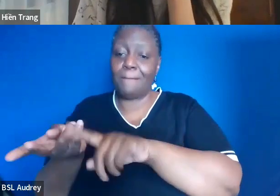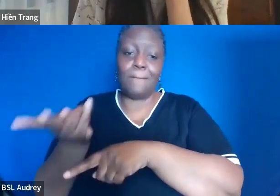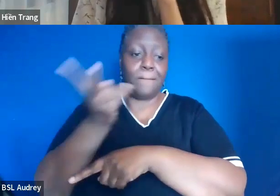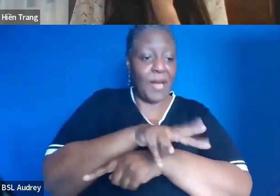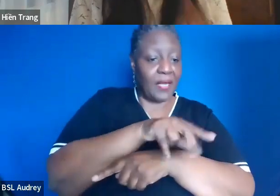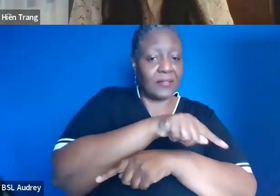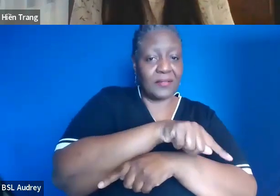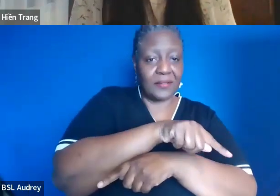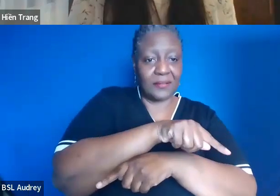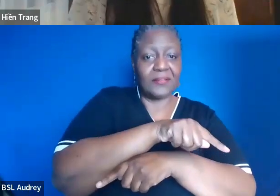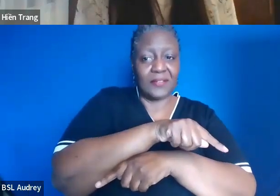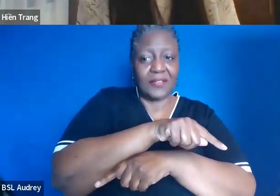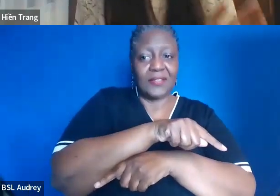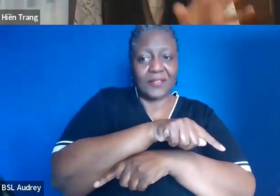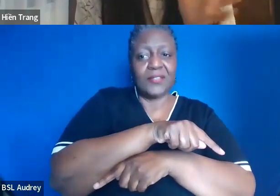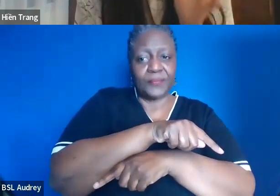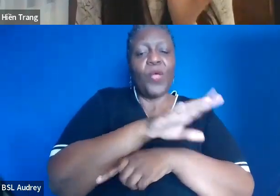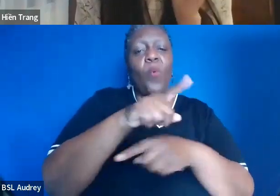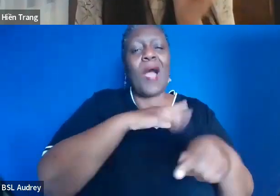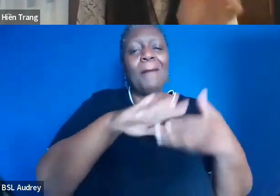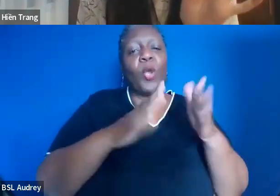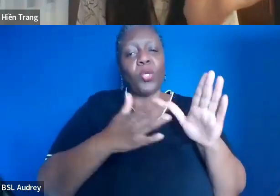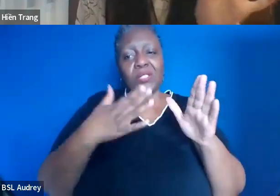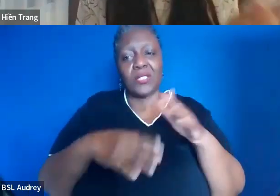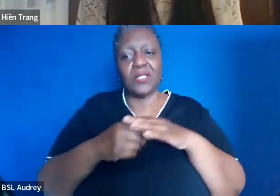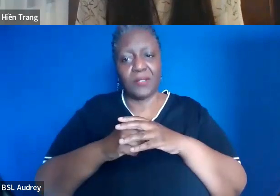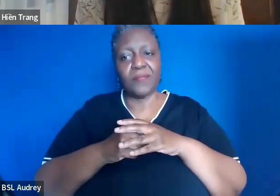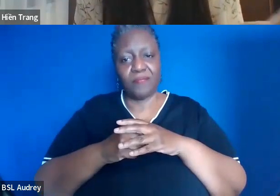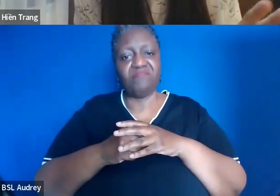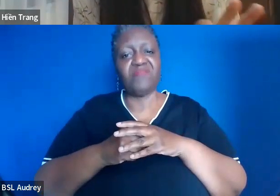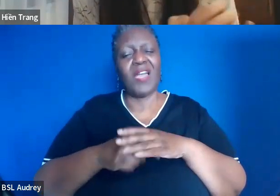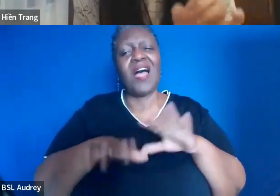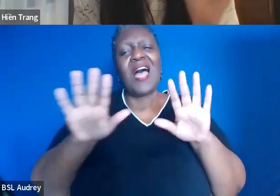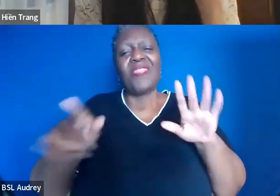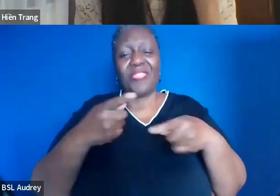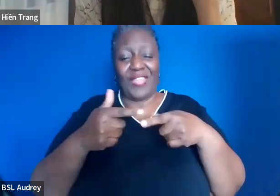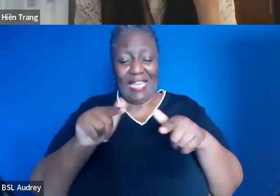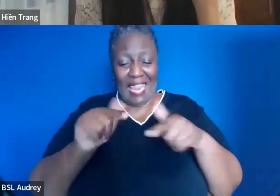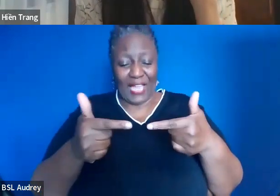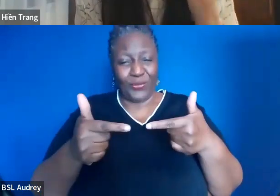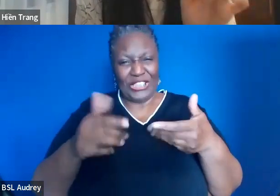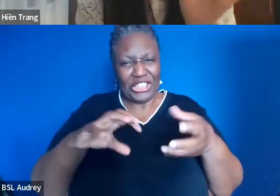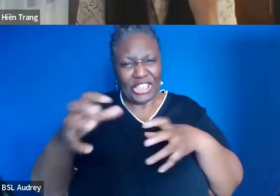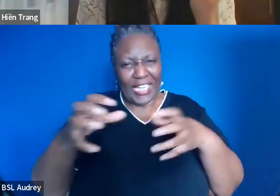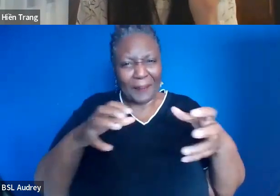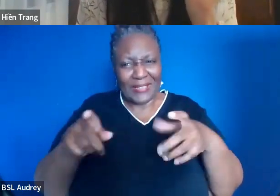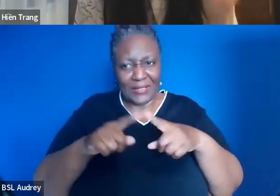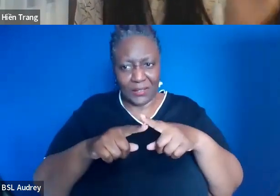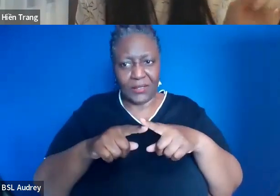so is that yeah because I I found out that the Dynamics of language uh helped me notice some